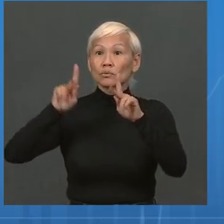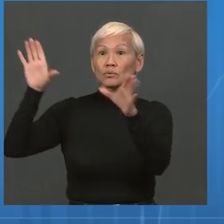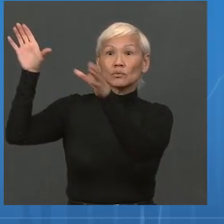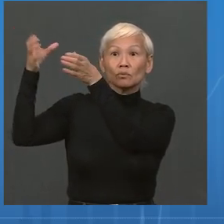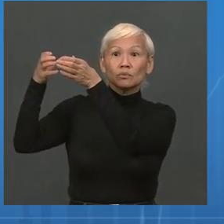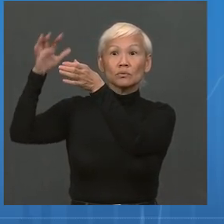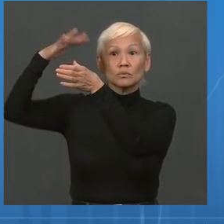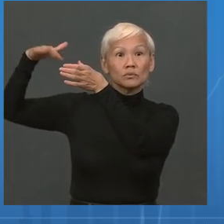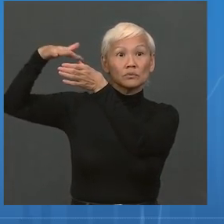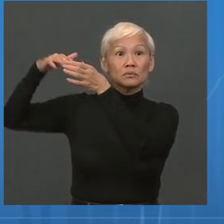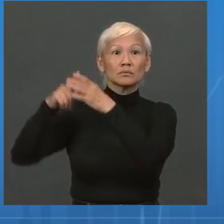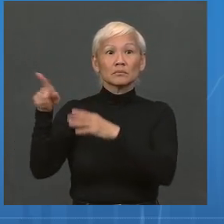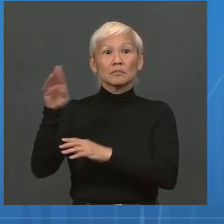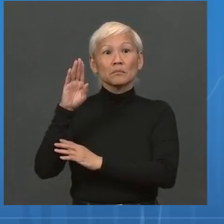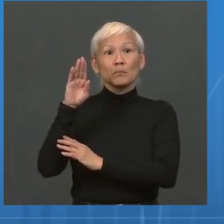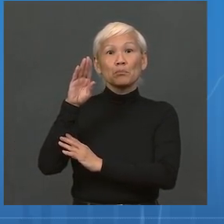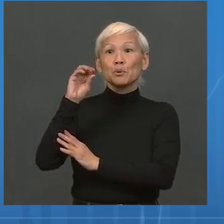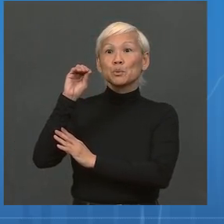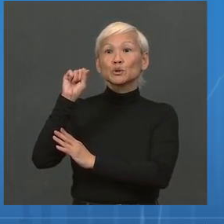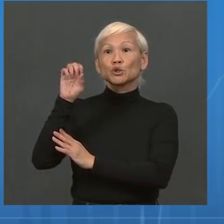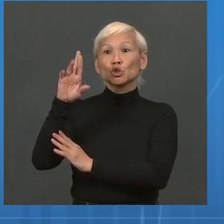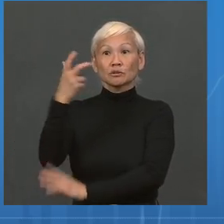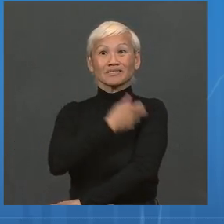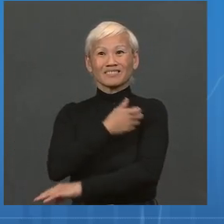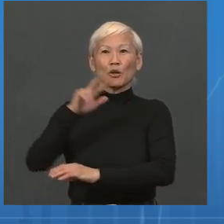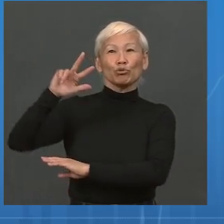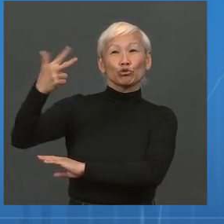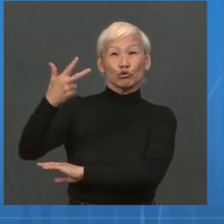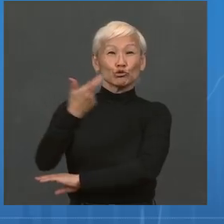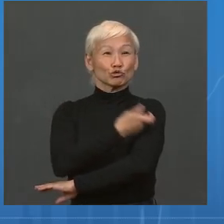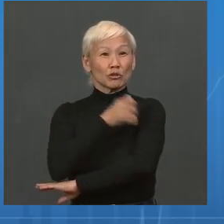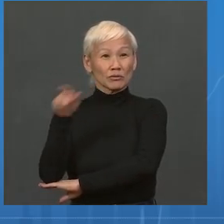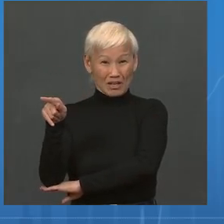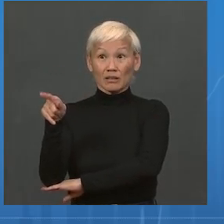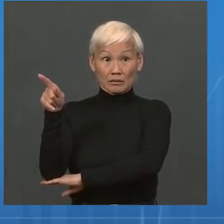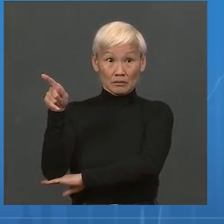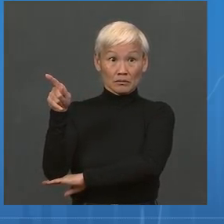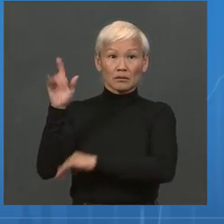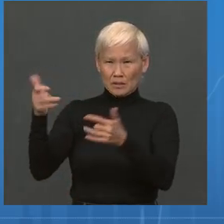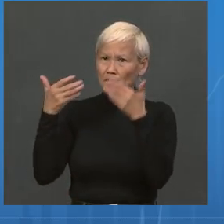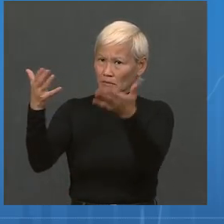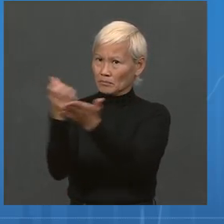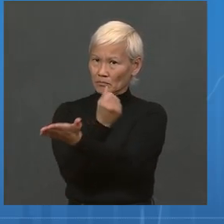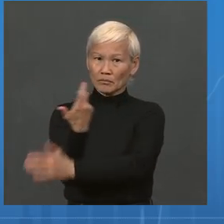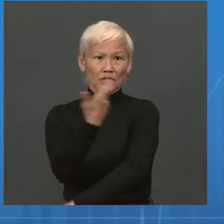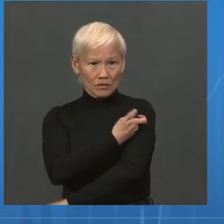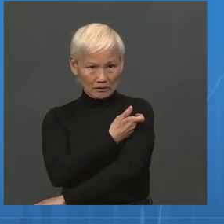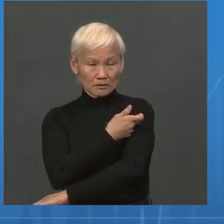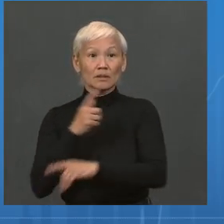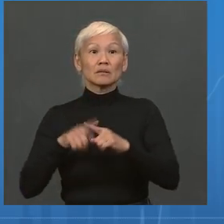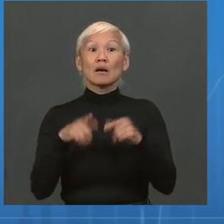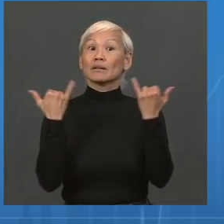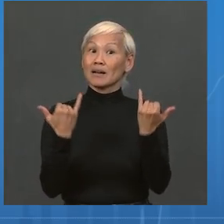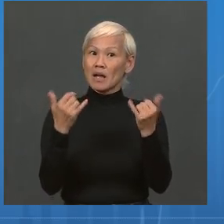to vaccinating unvaccinated Americans, and now helping parents get their kids vaccinated.